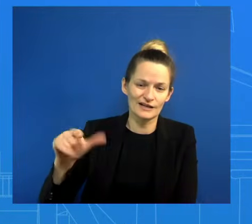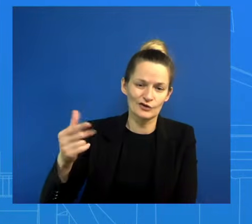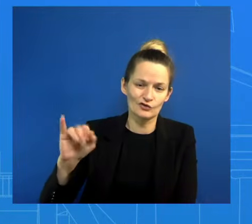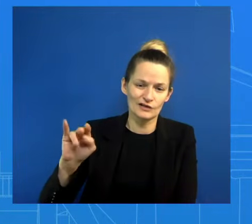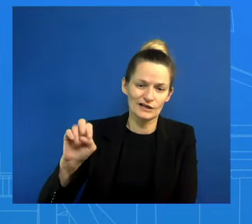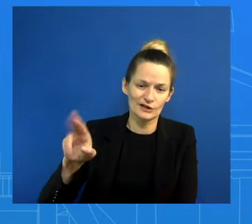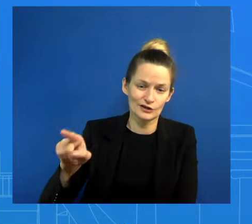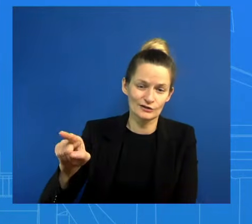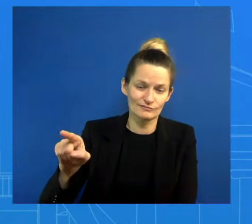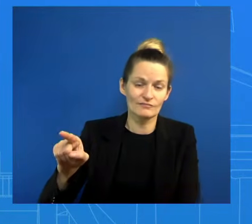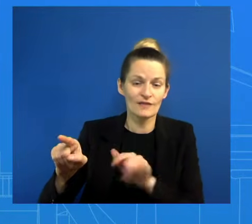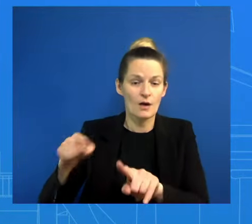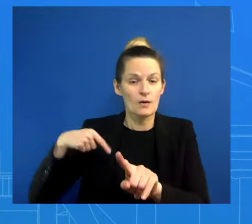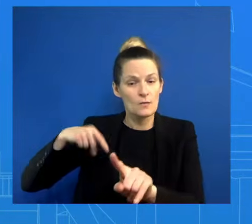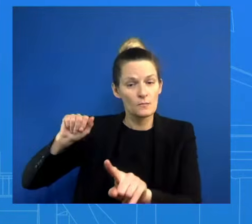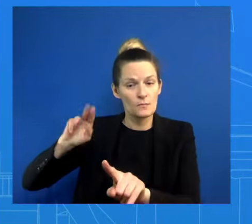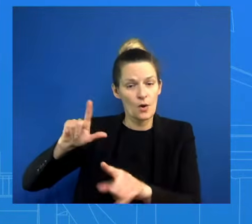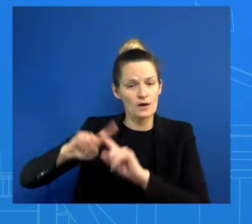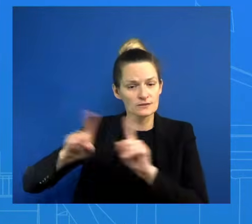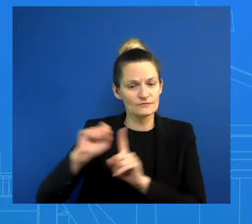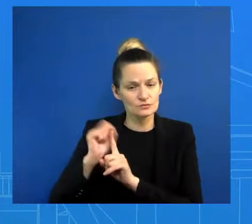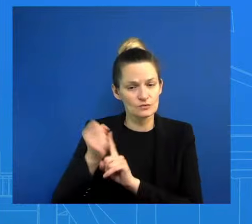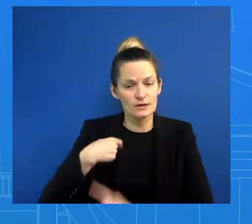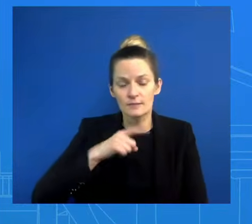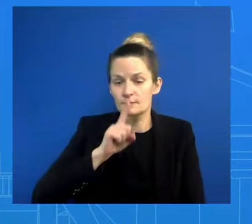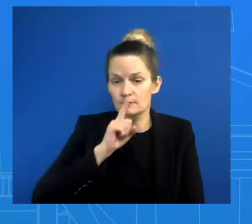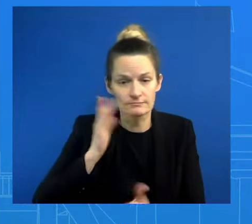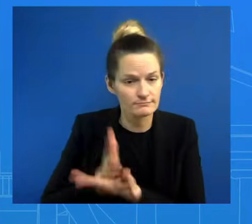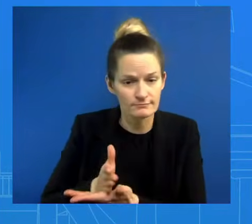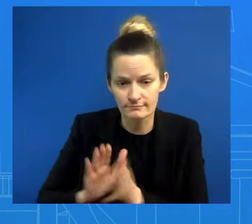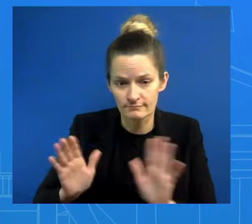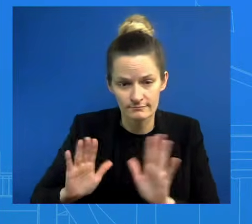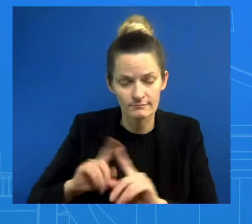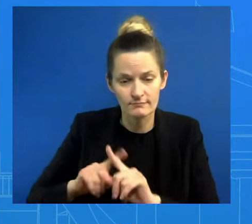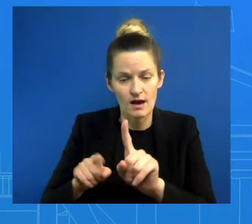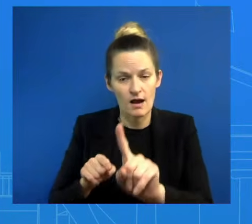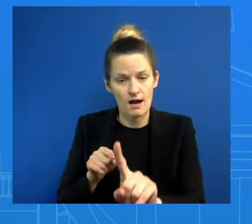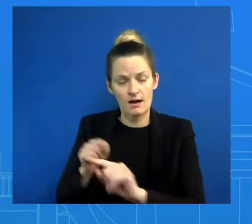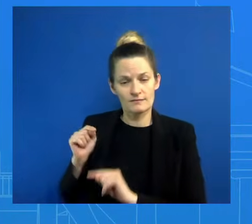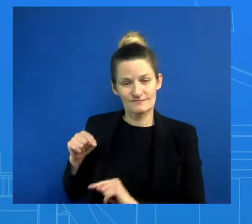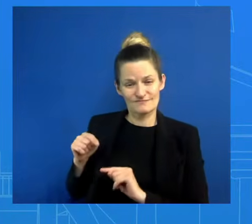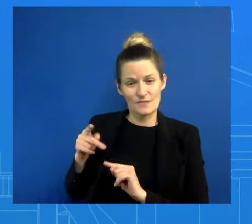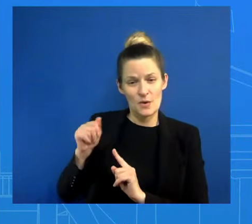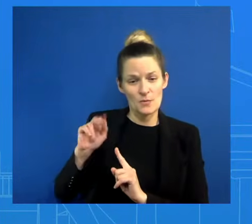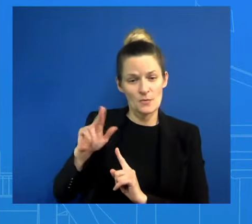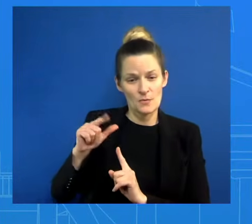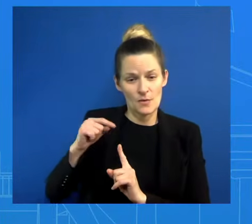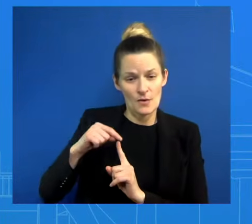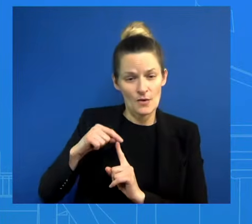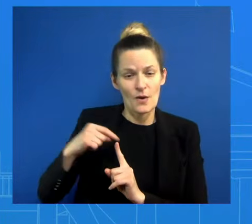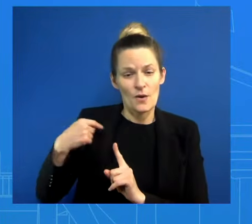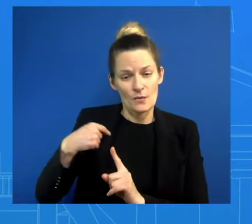And so the President wanted to make sure that we brought -- we brought an American home. And that's what we saw yesterday. The Press: Karine, just one quick one.